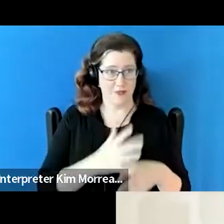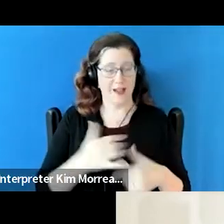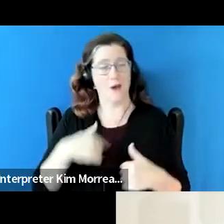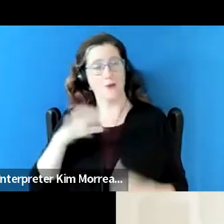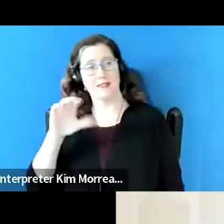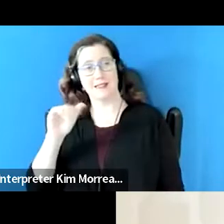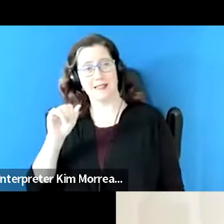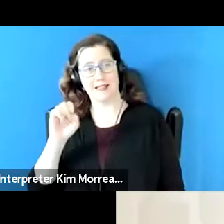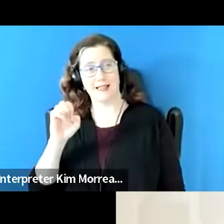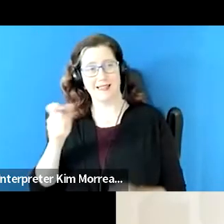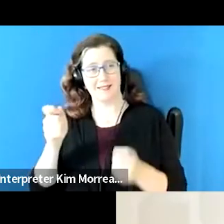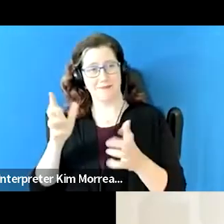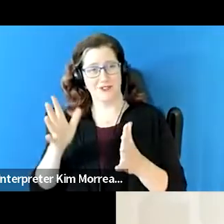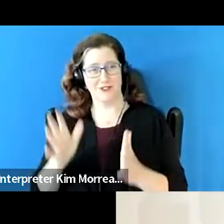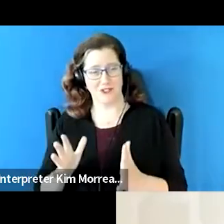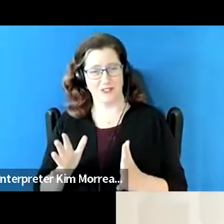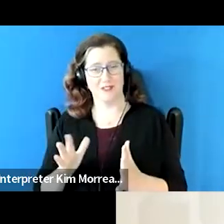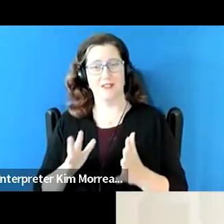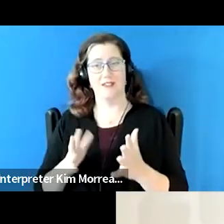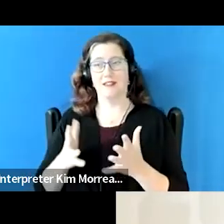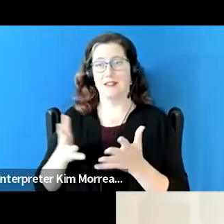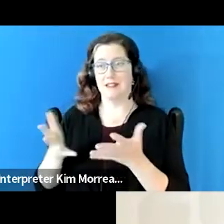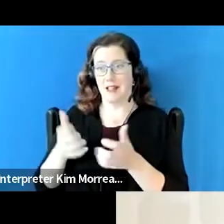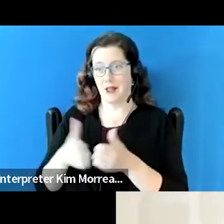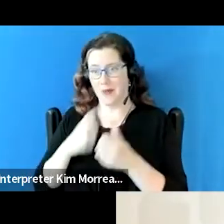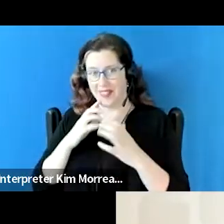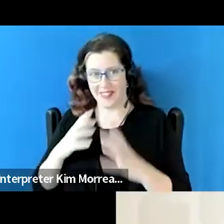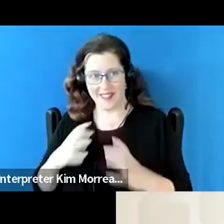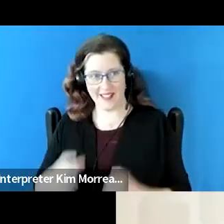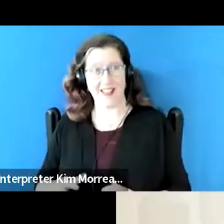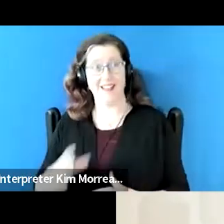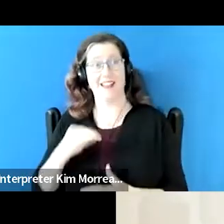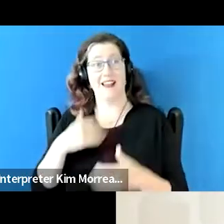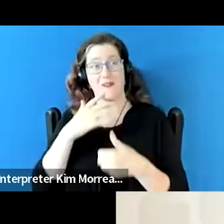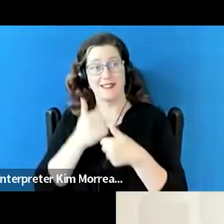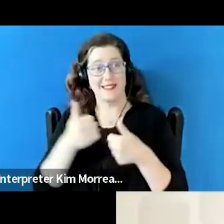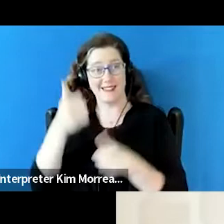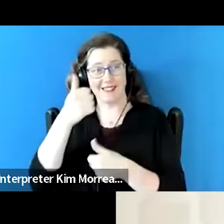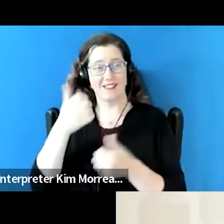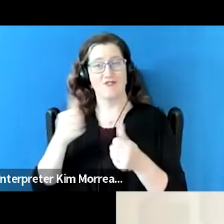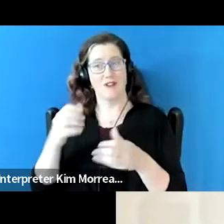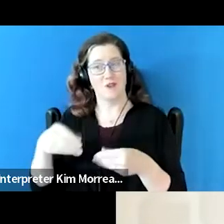So you know, dealing with the clients and trying to, and I was a senior trying to provide guidance